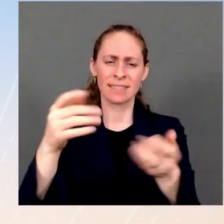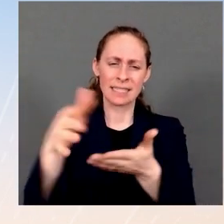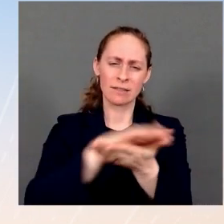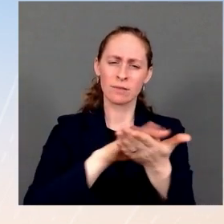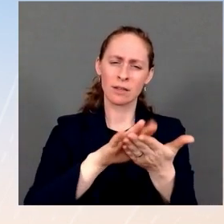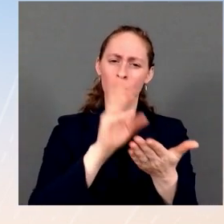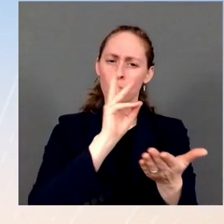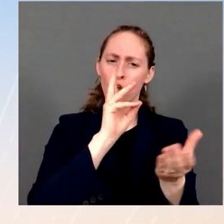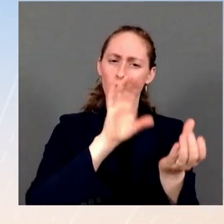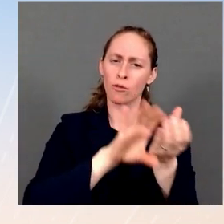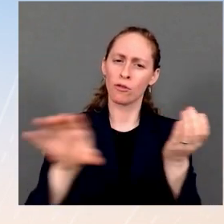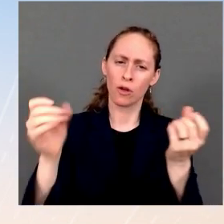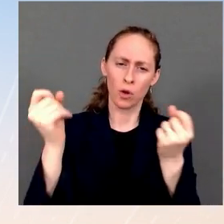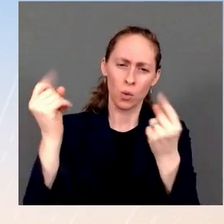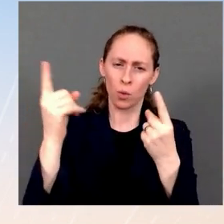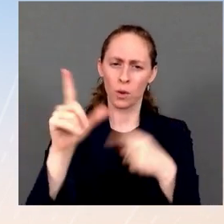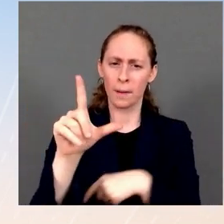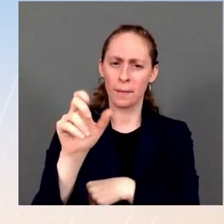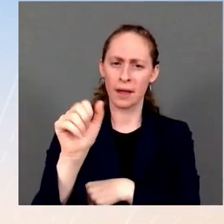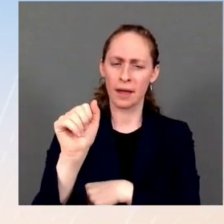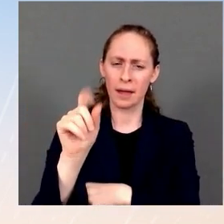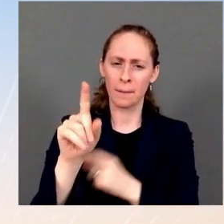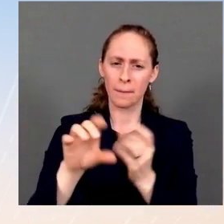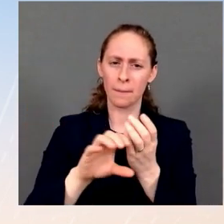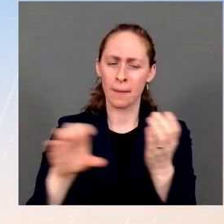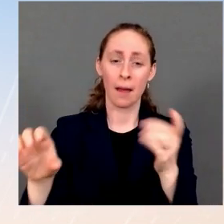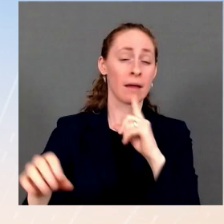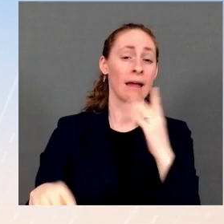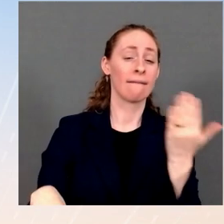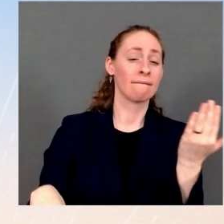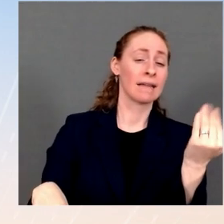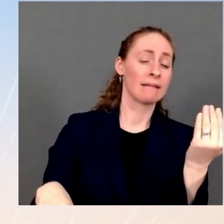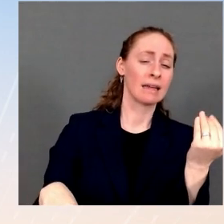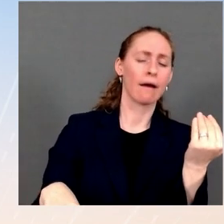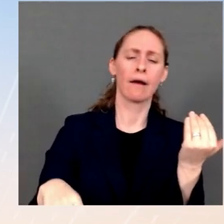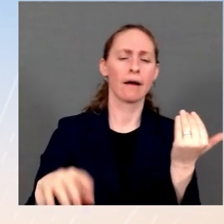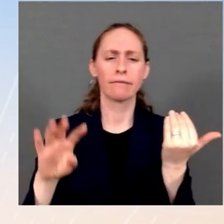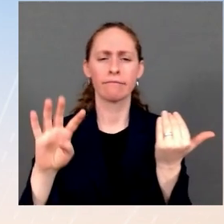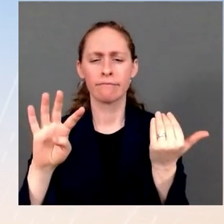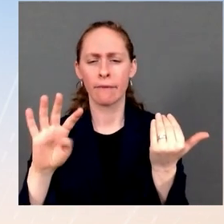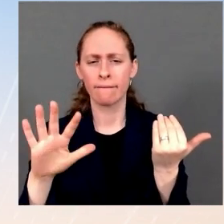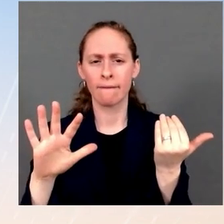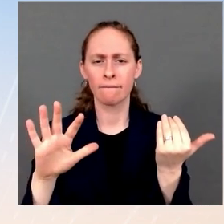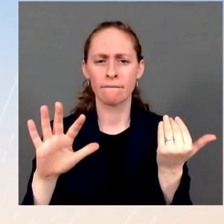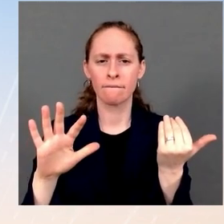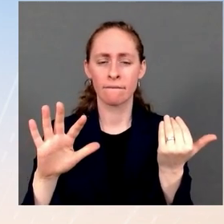How is that the case if he didn't get -- if he only got a third of the money you were looking for? Mr. Zaidi: Absolutely. Thank you for raising that question.